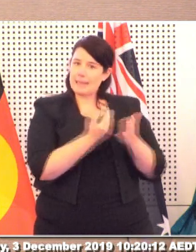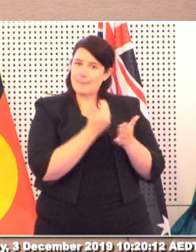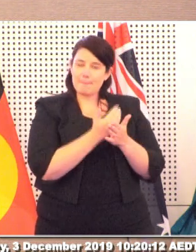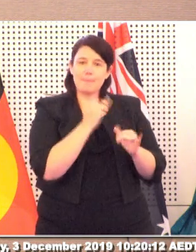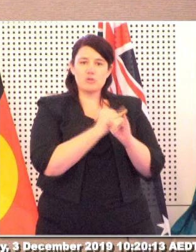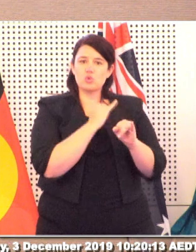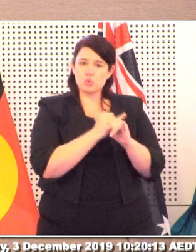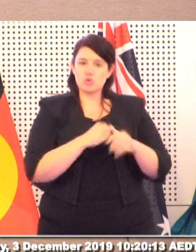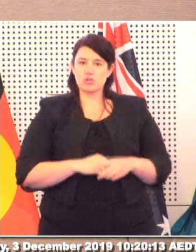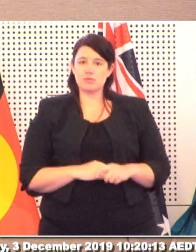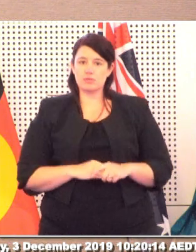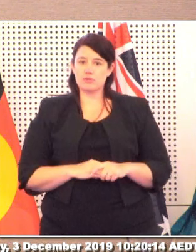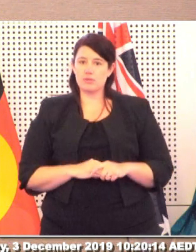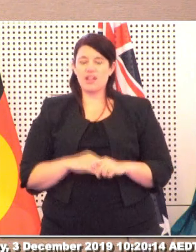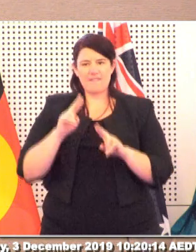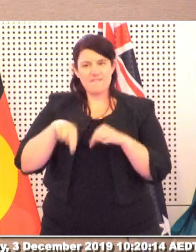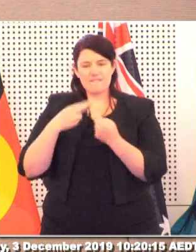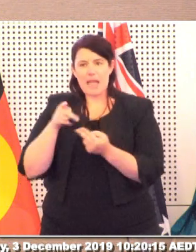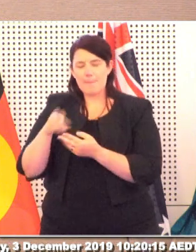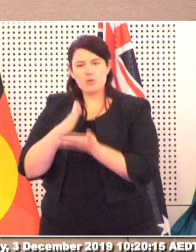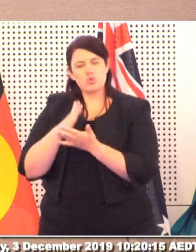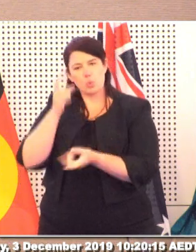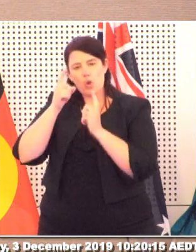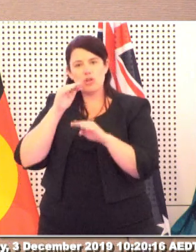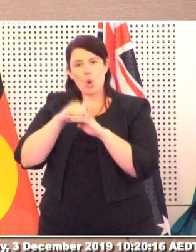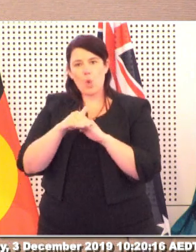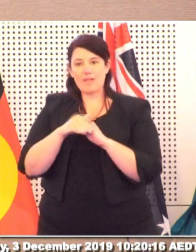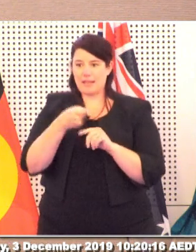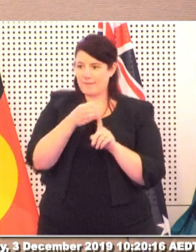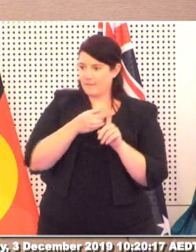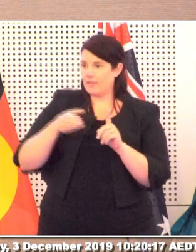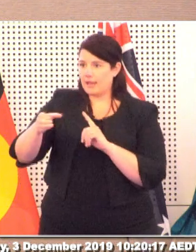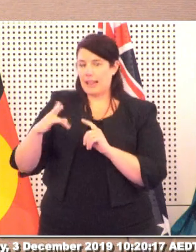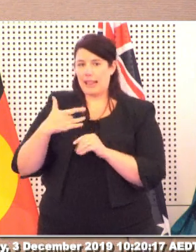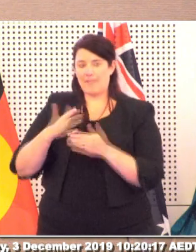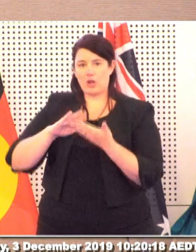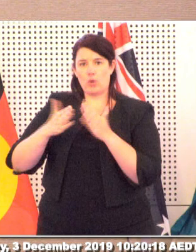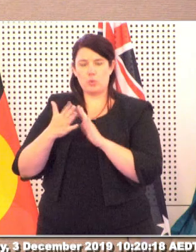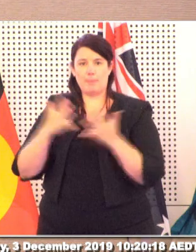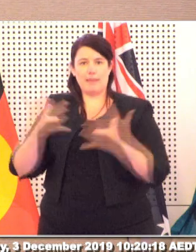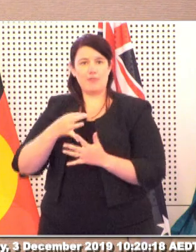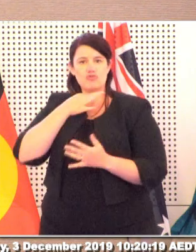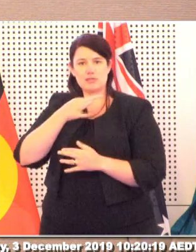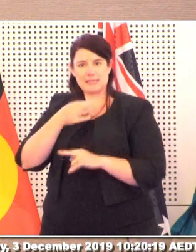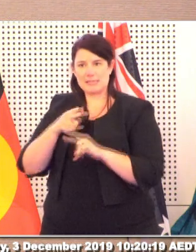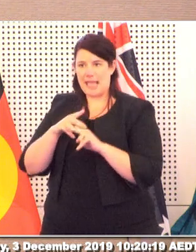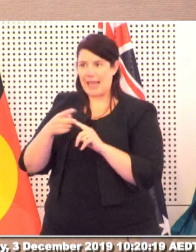Primarily driven by concerns about the adequacy of communitybased housing and support for their relative.